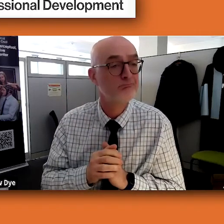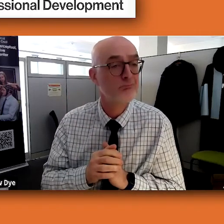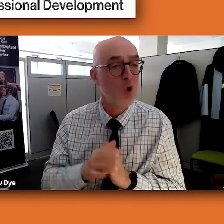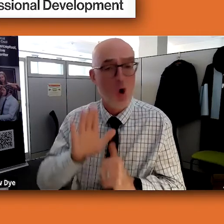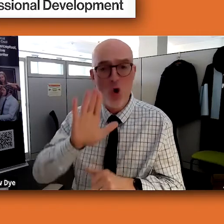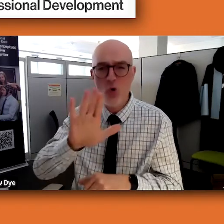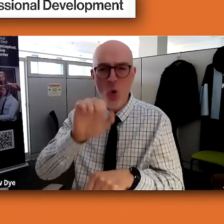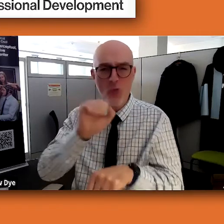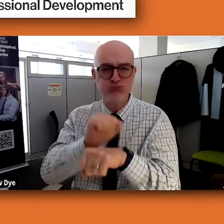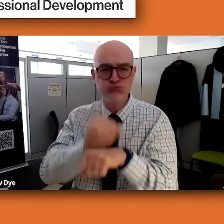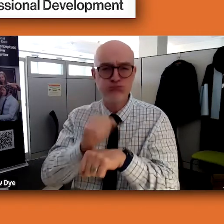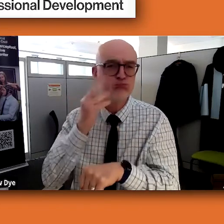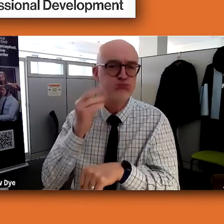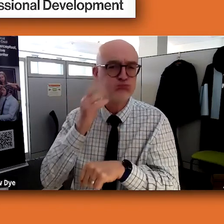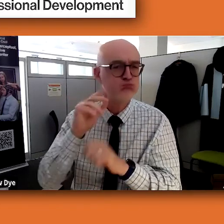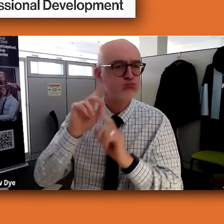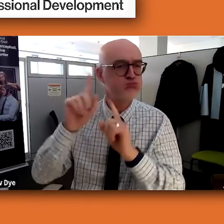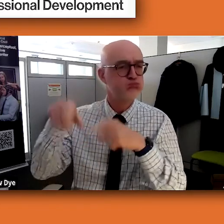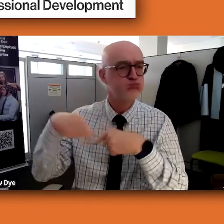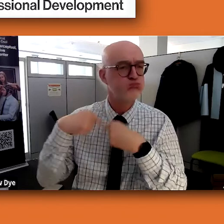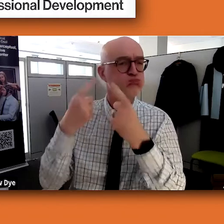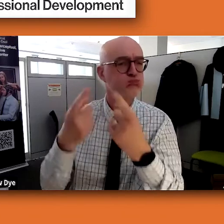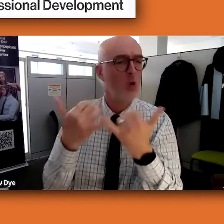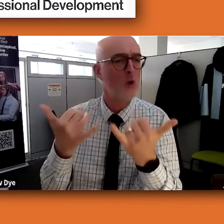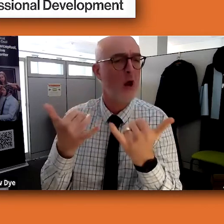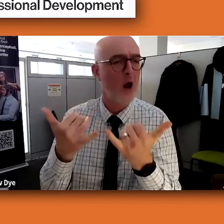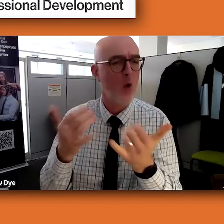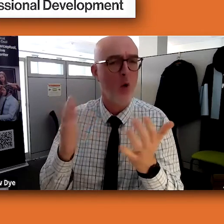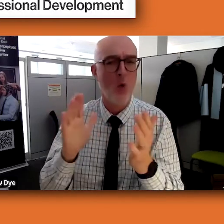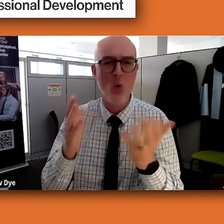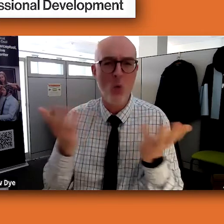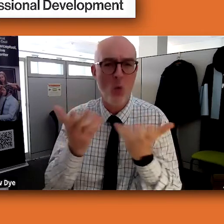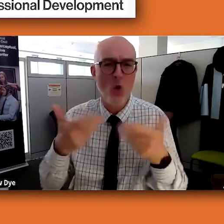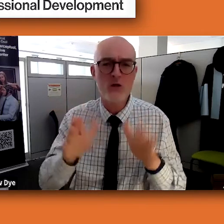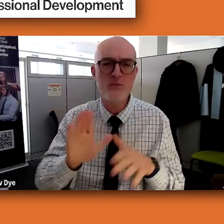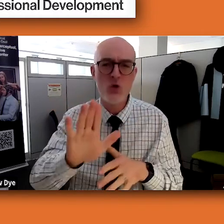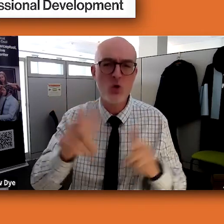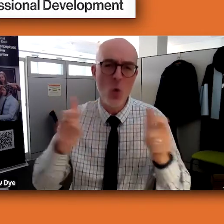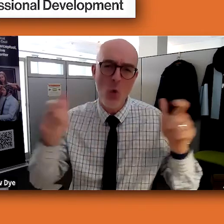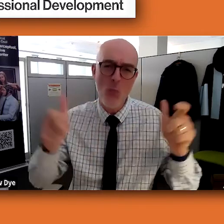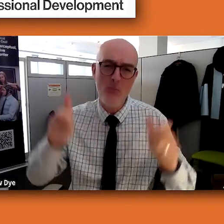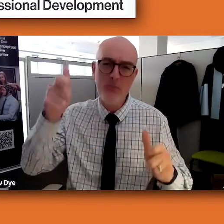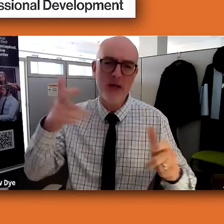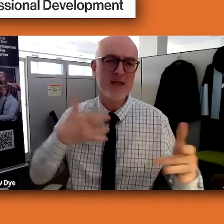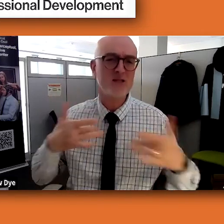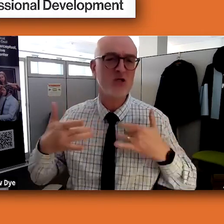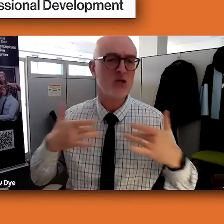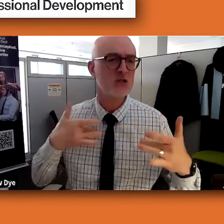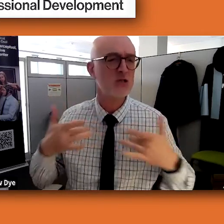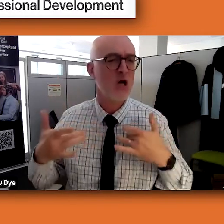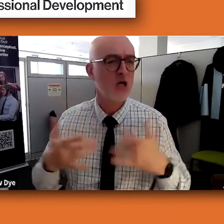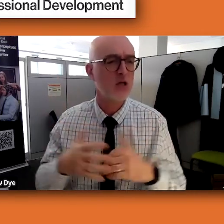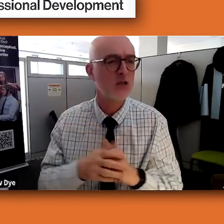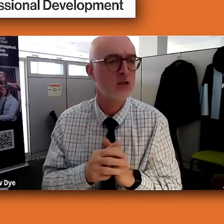His question is, "From your work up until now, "what has been your biggest concern